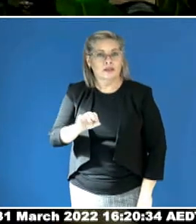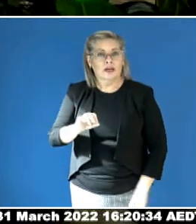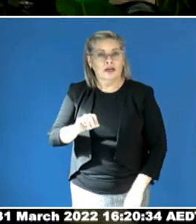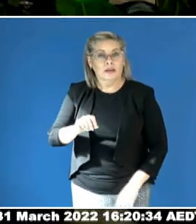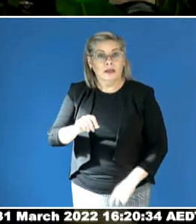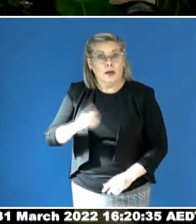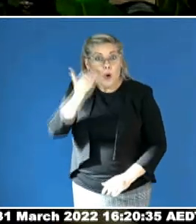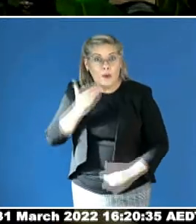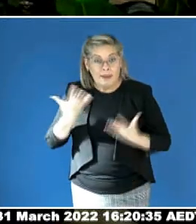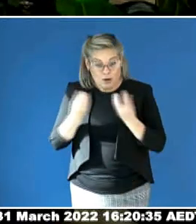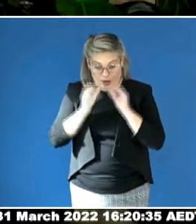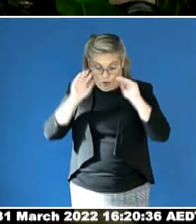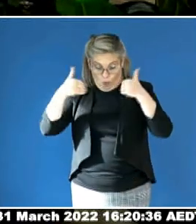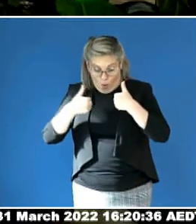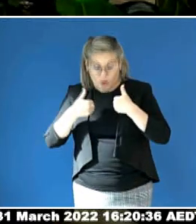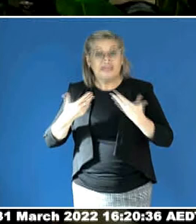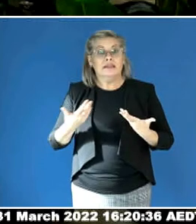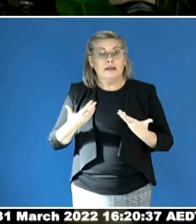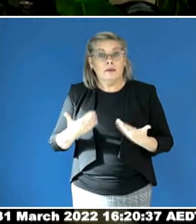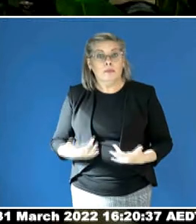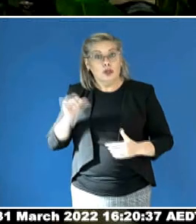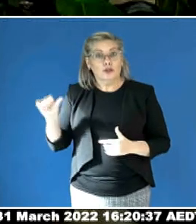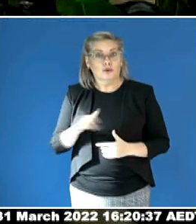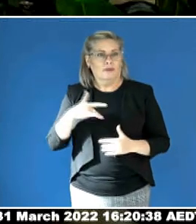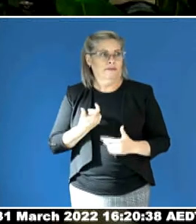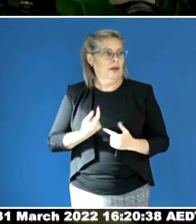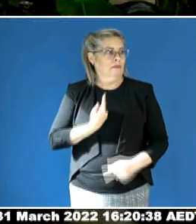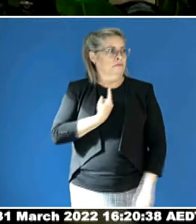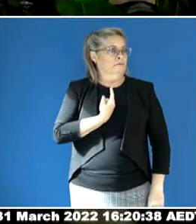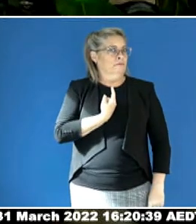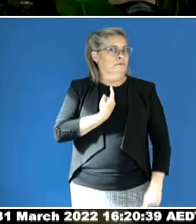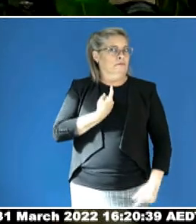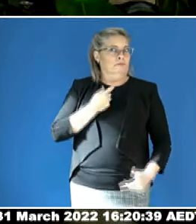We urge you to make real substantial practical changes.